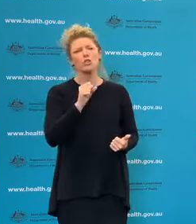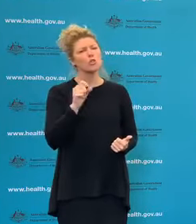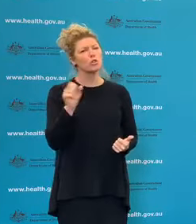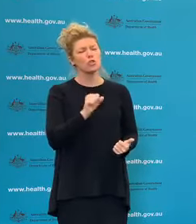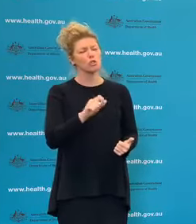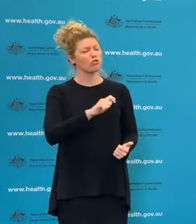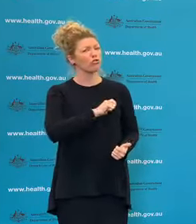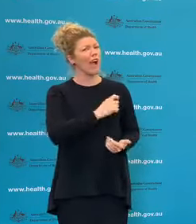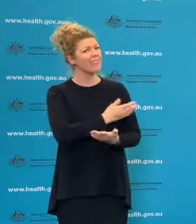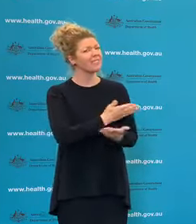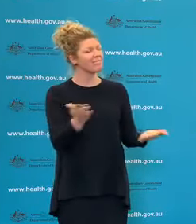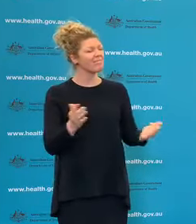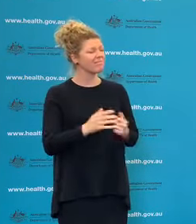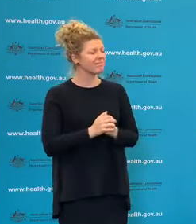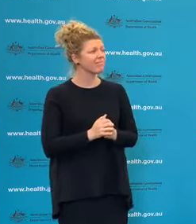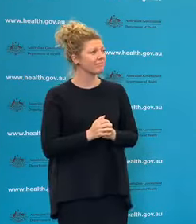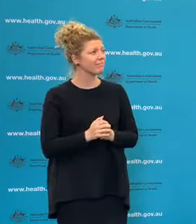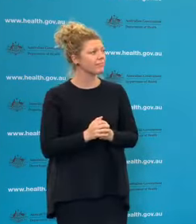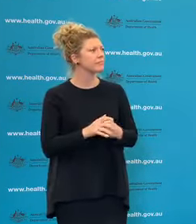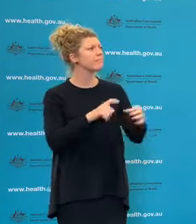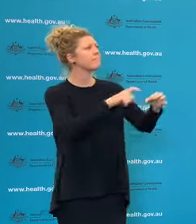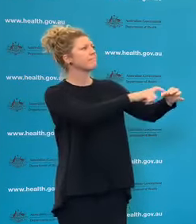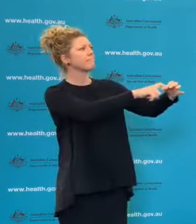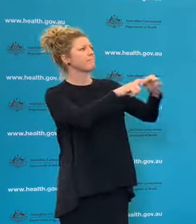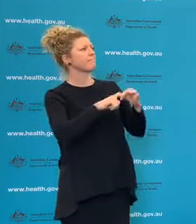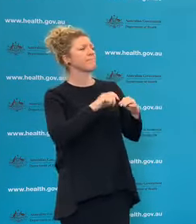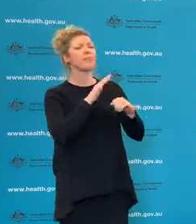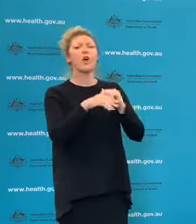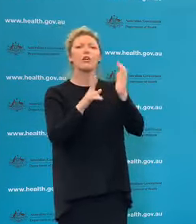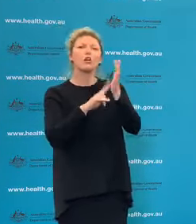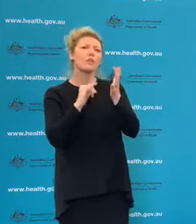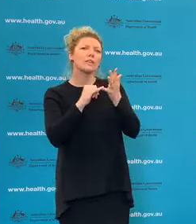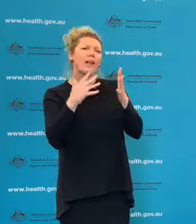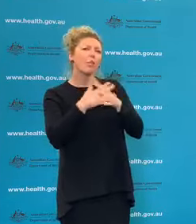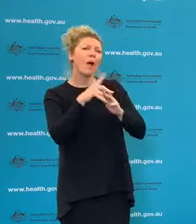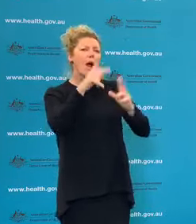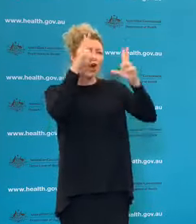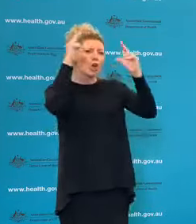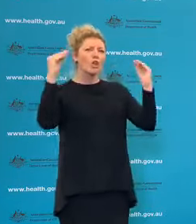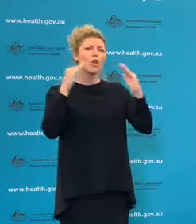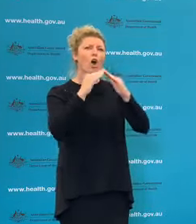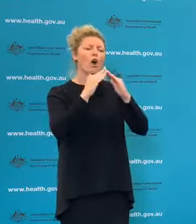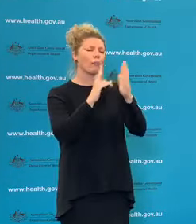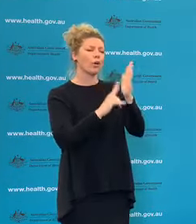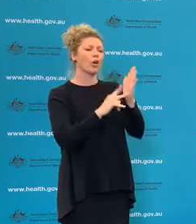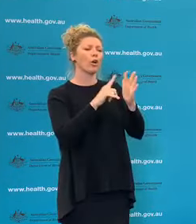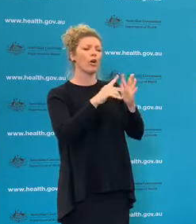On the outbreak of cases at Newmarch House, the first reported confirmed case was over Easter.